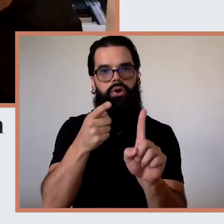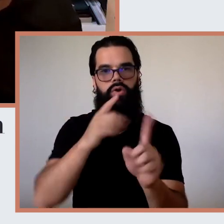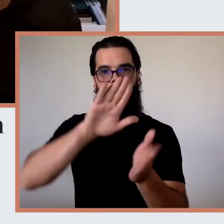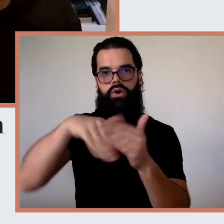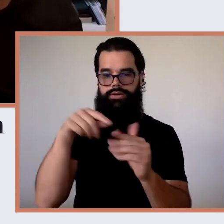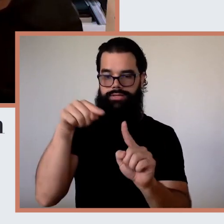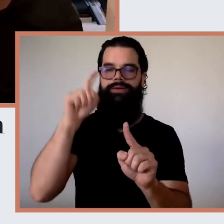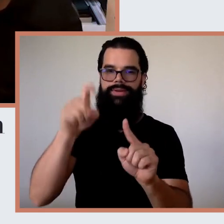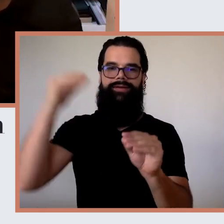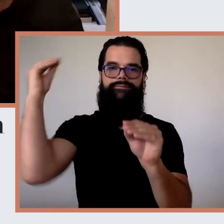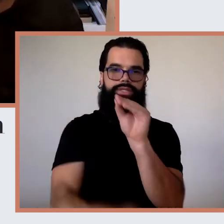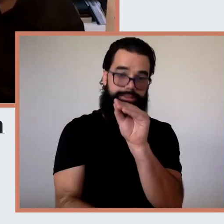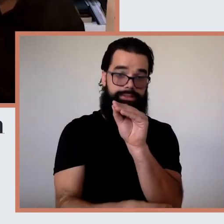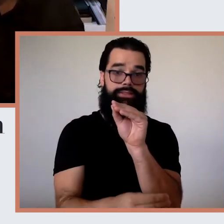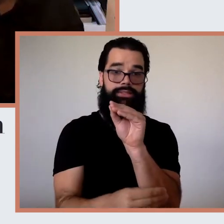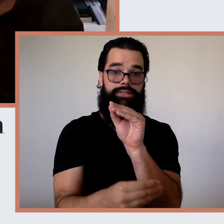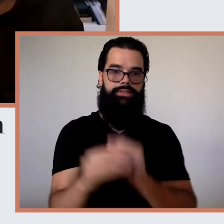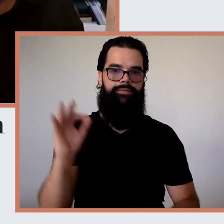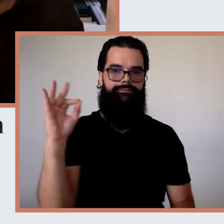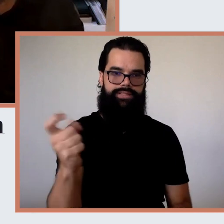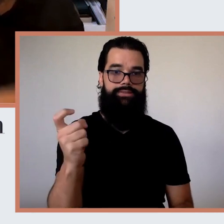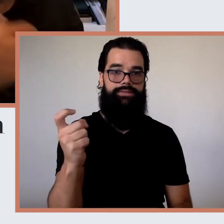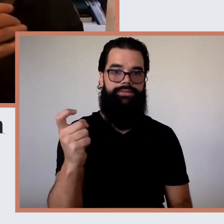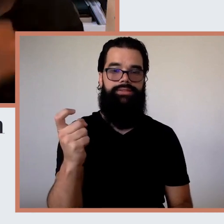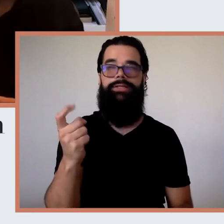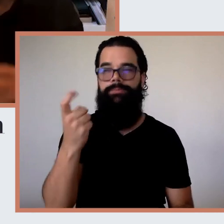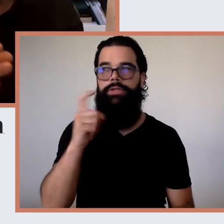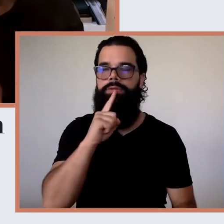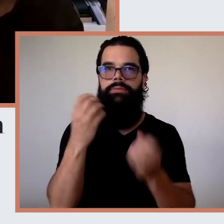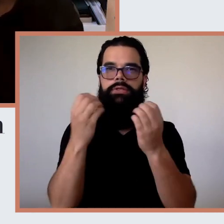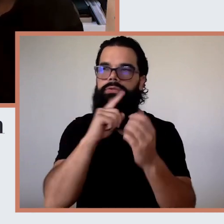So I don't know. for me, there are things that are easy to fix